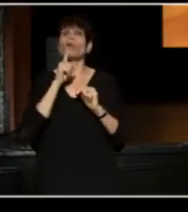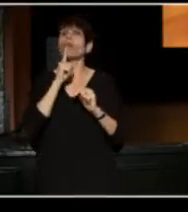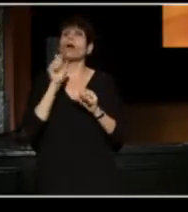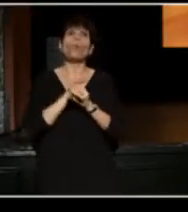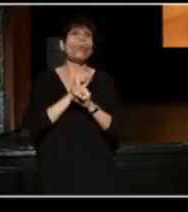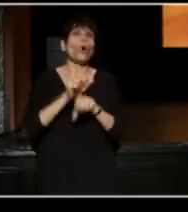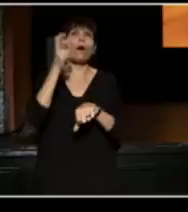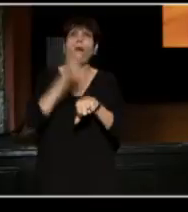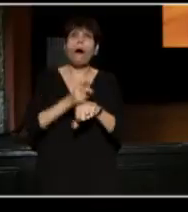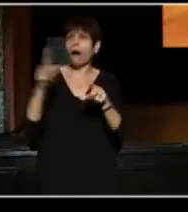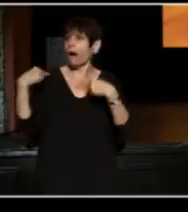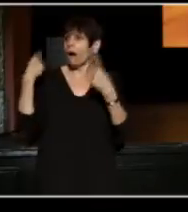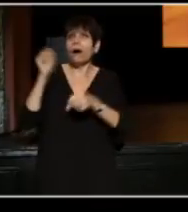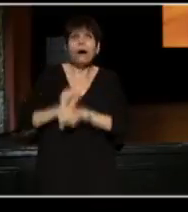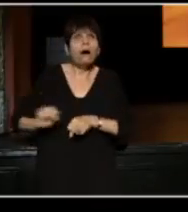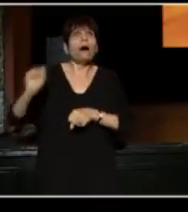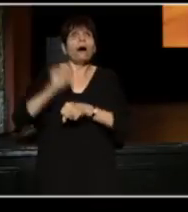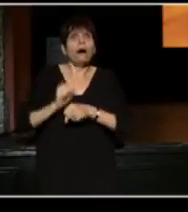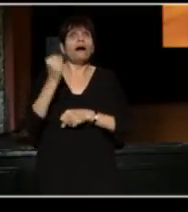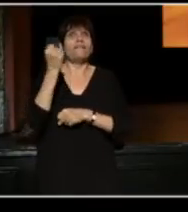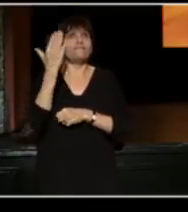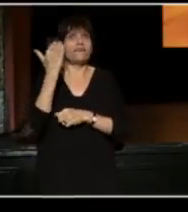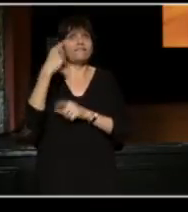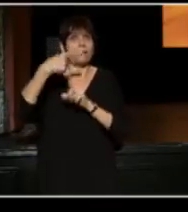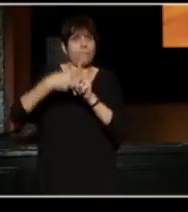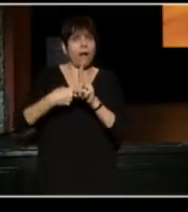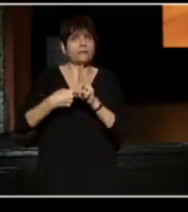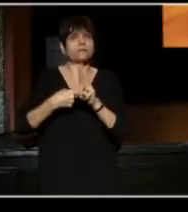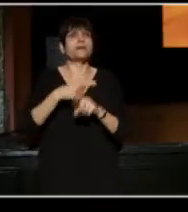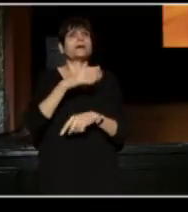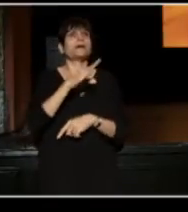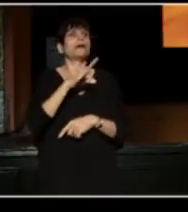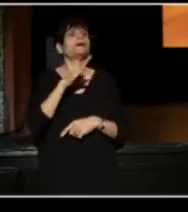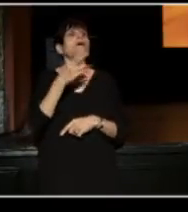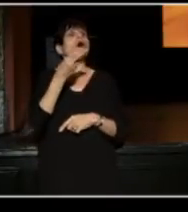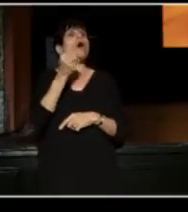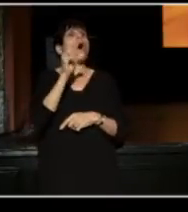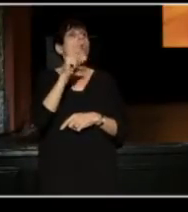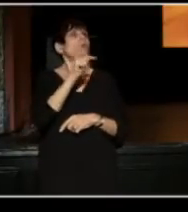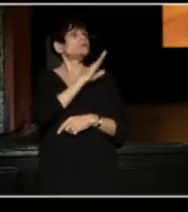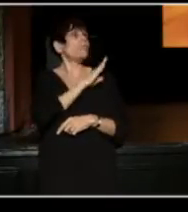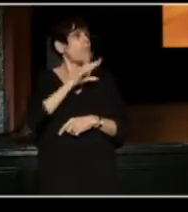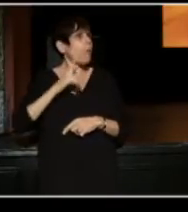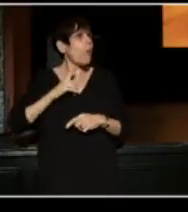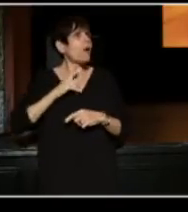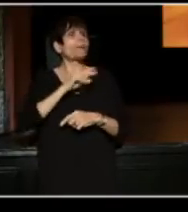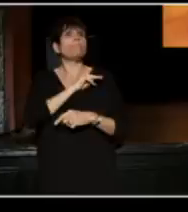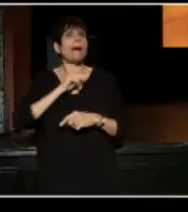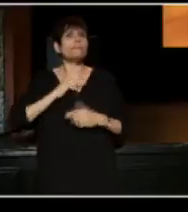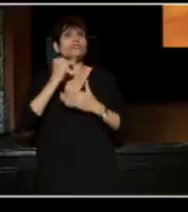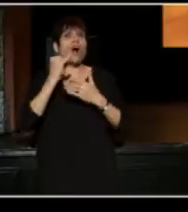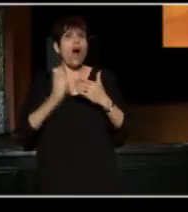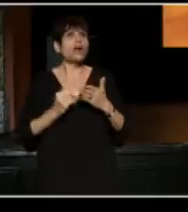again, over the last 15 months, so if I can ask the host theater board members, staff, and artists, that are here today, to just stand;